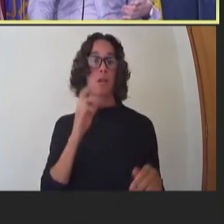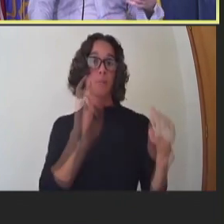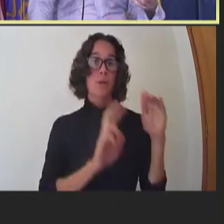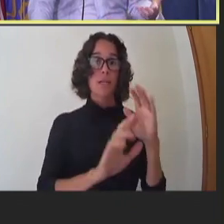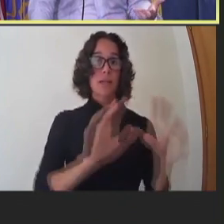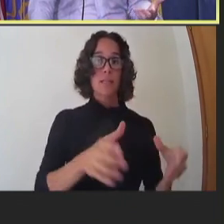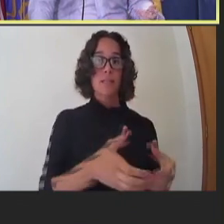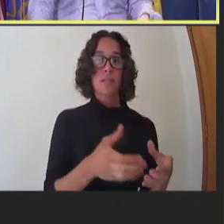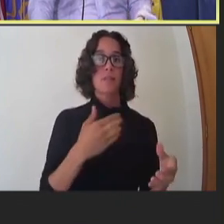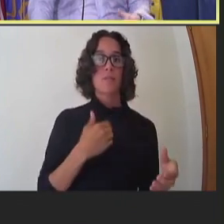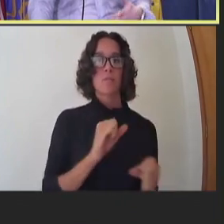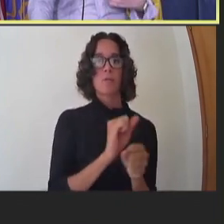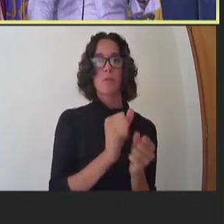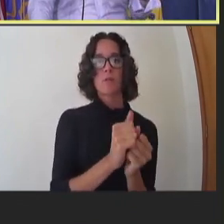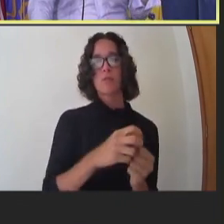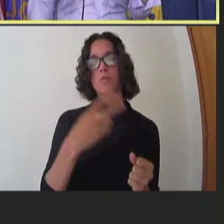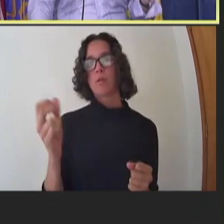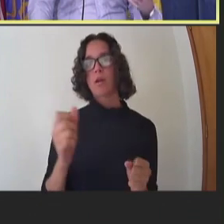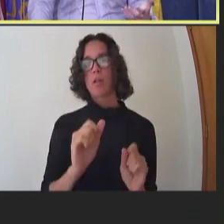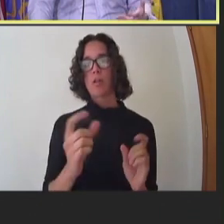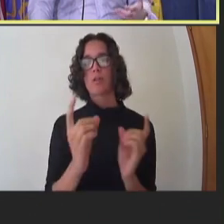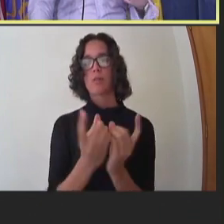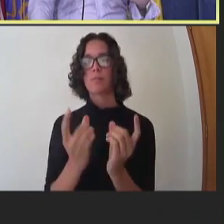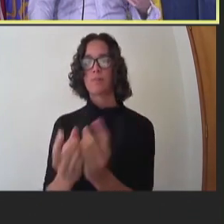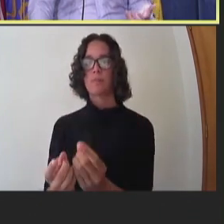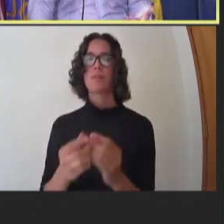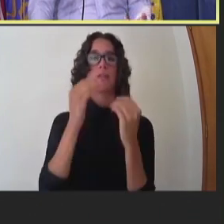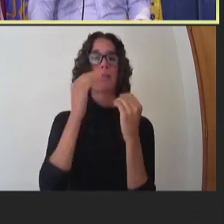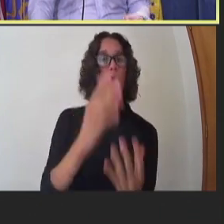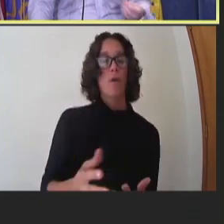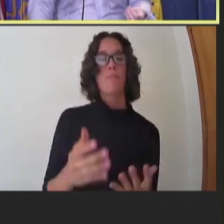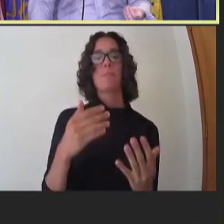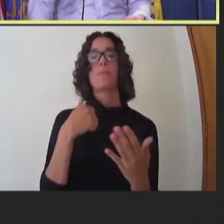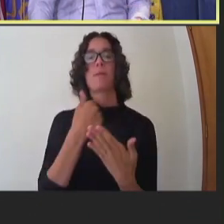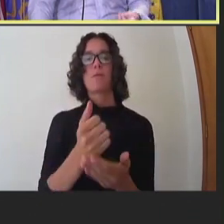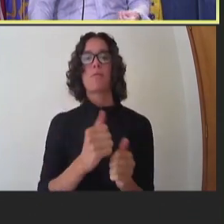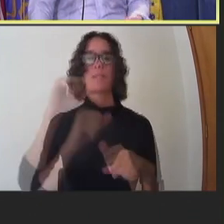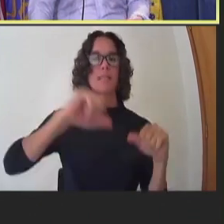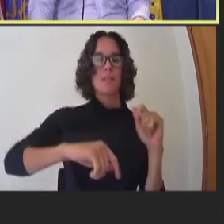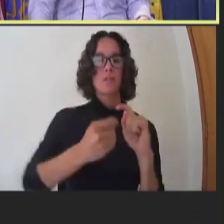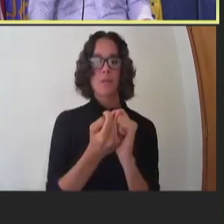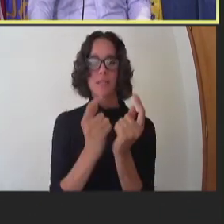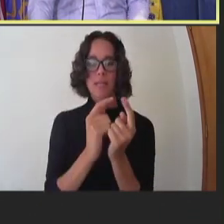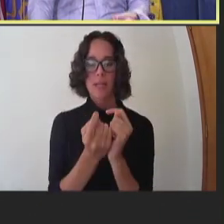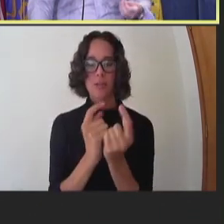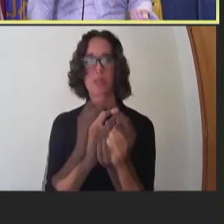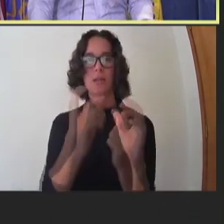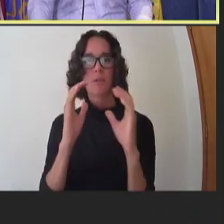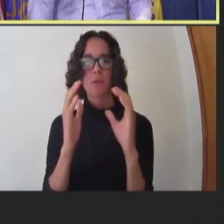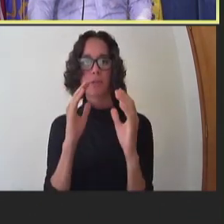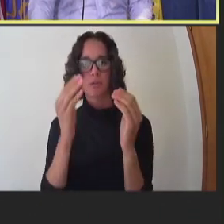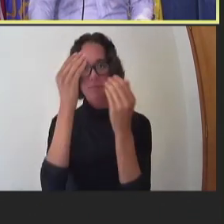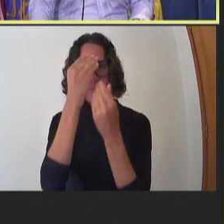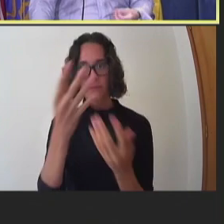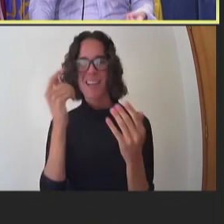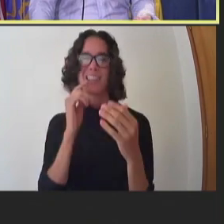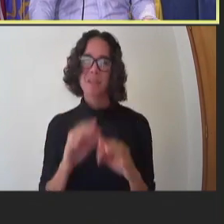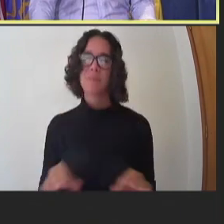inform, which is here to help with science translation and communication, a really important component of this. As we -- I think we all recognize, we live in a world in which